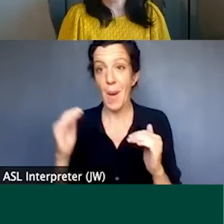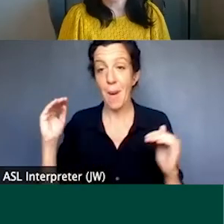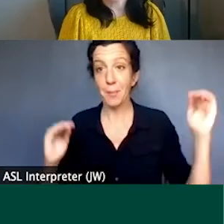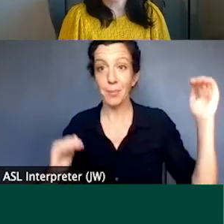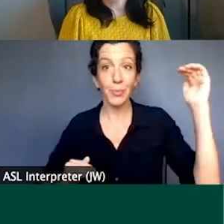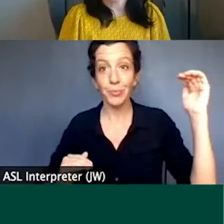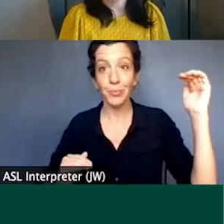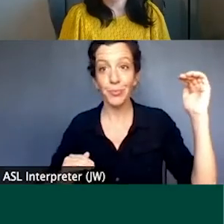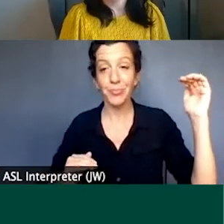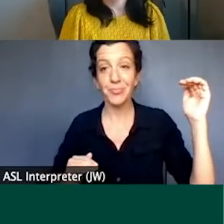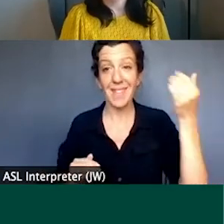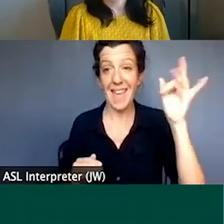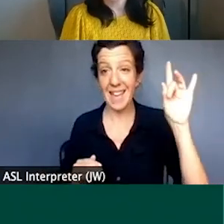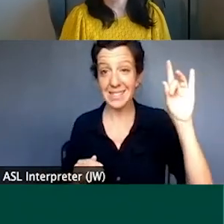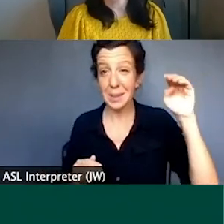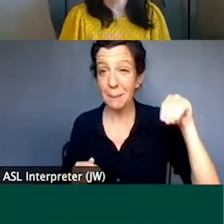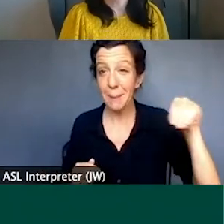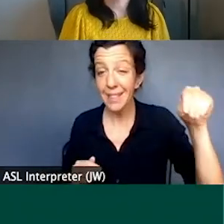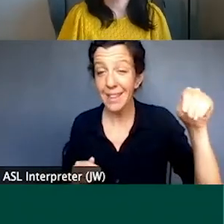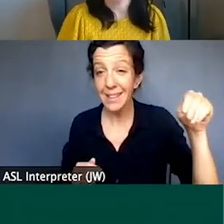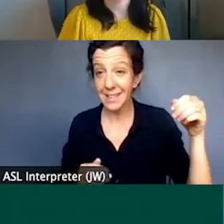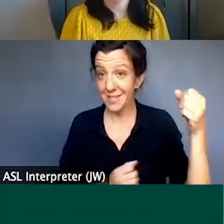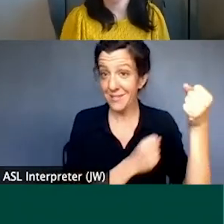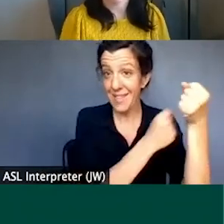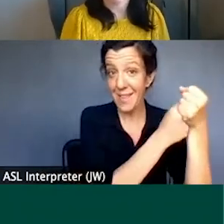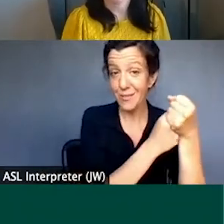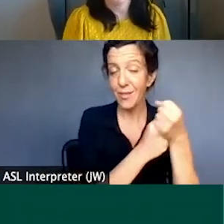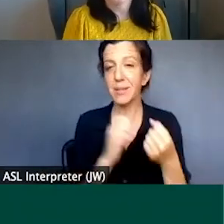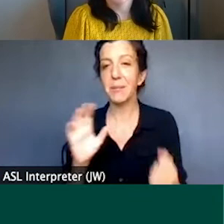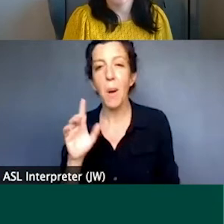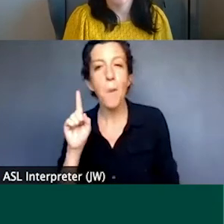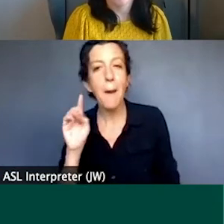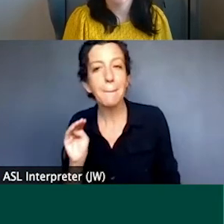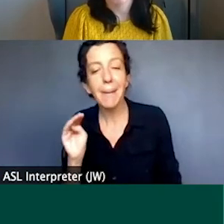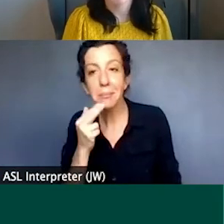So affirmative action isn't a sort of defined term, but it would allow for the consideration of the five characteristics noted in the measure.